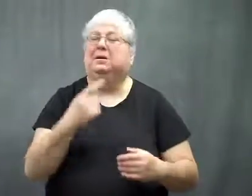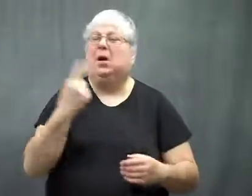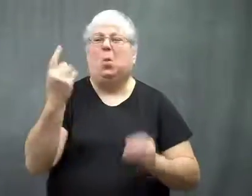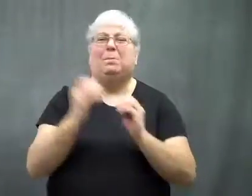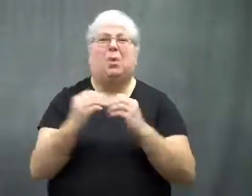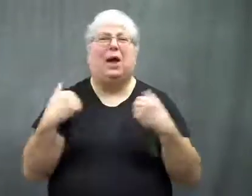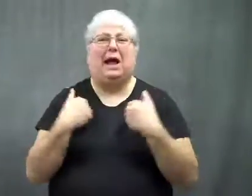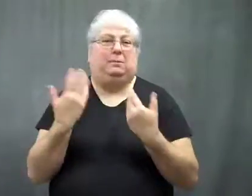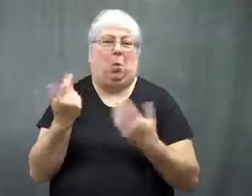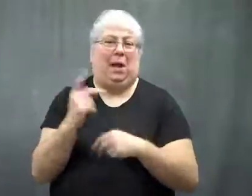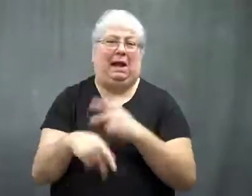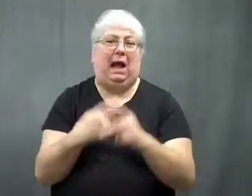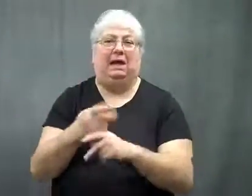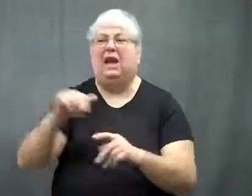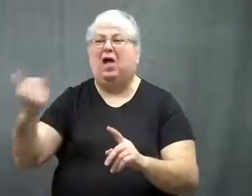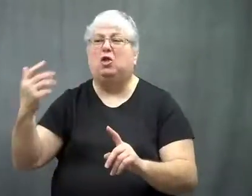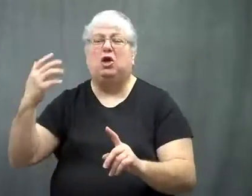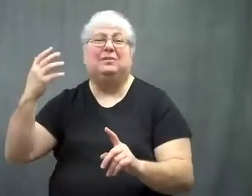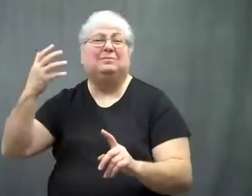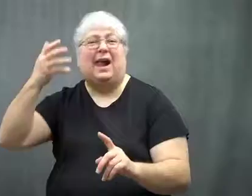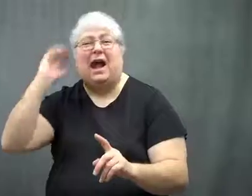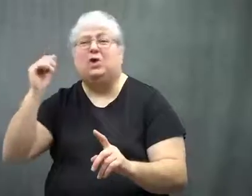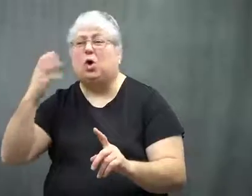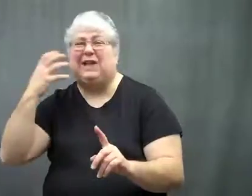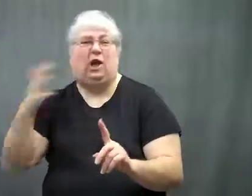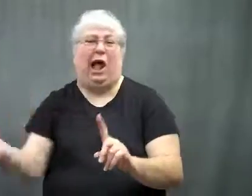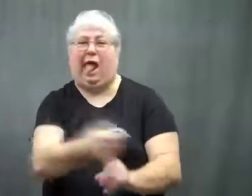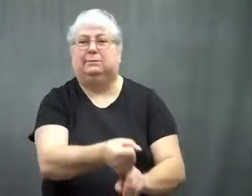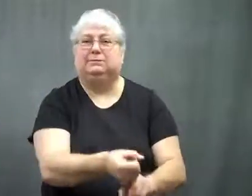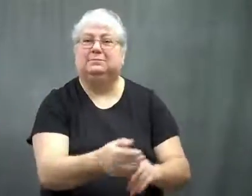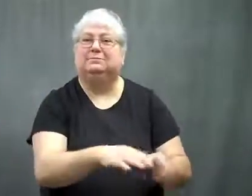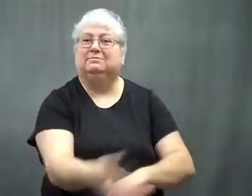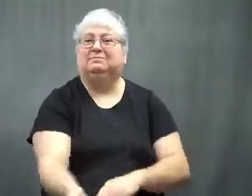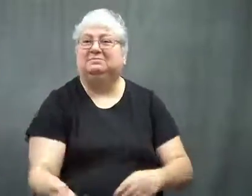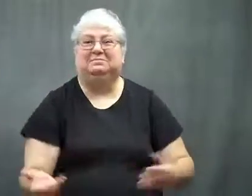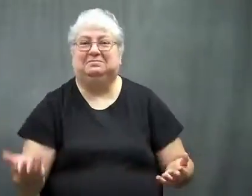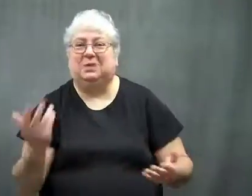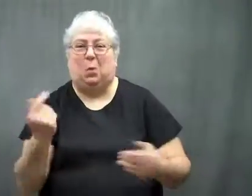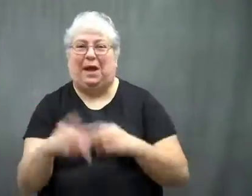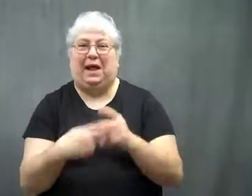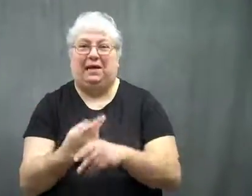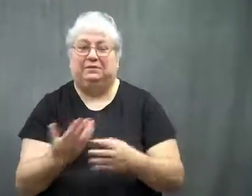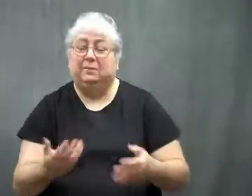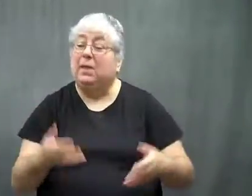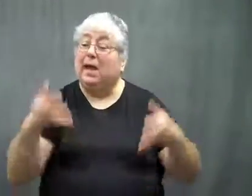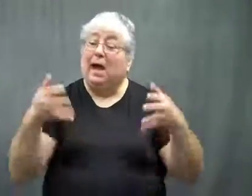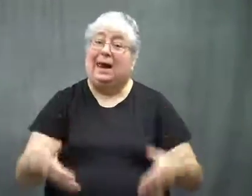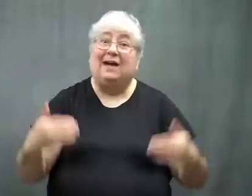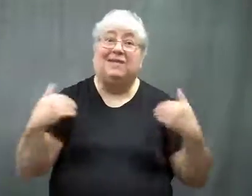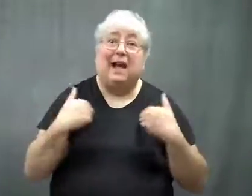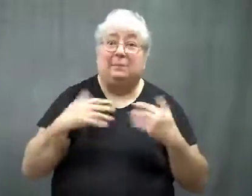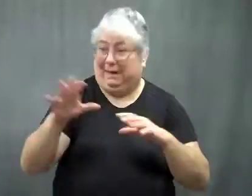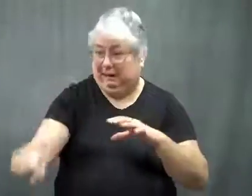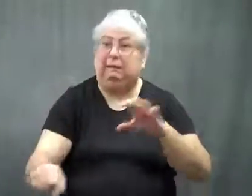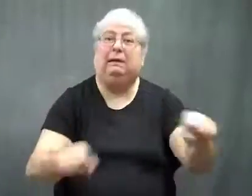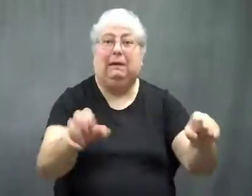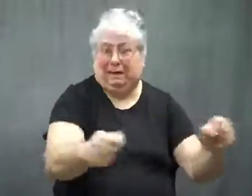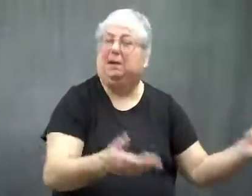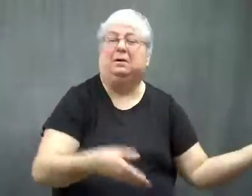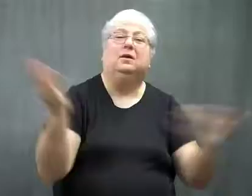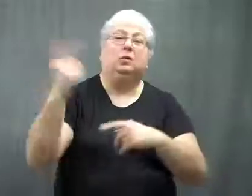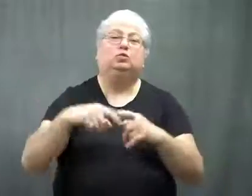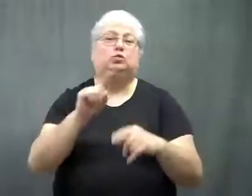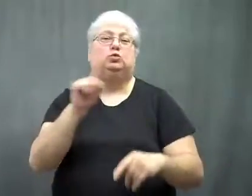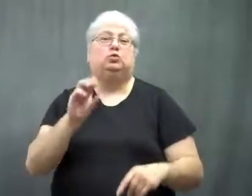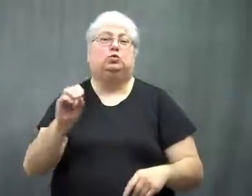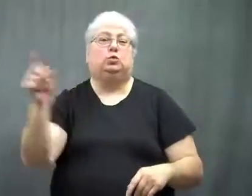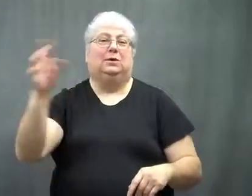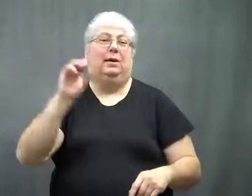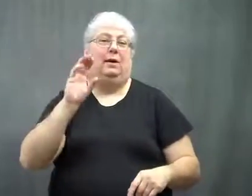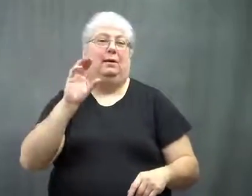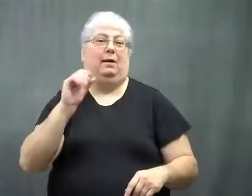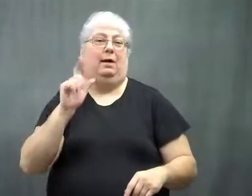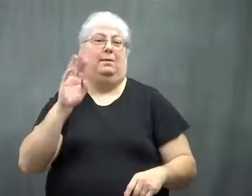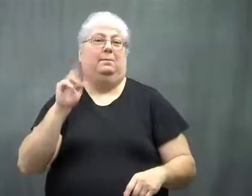One other animal, they didn't say what kind, was killed by a big cat.